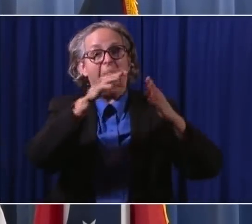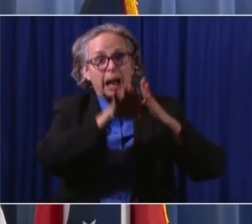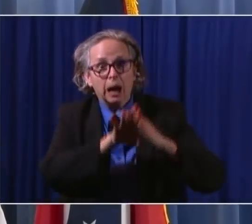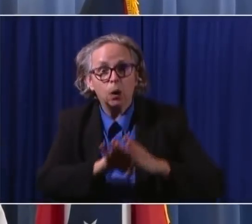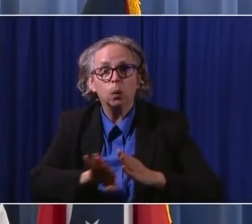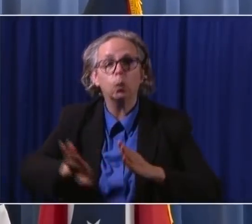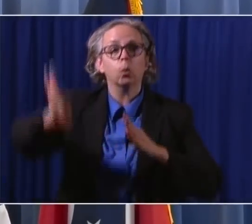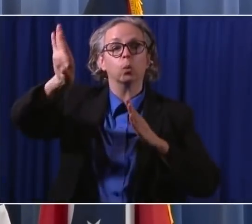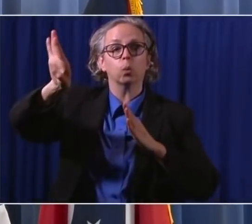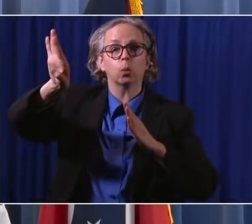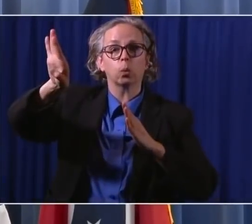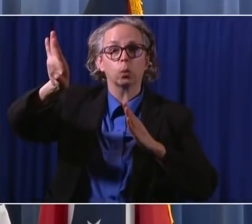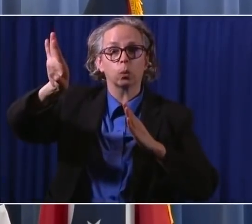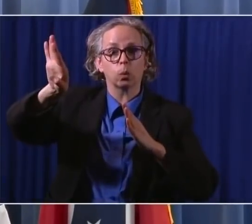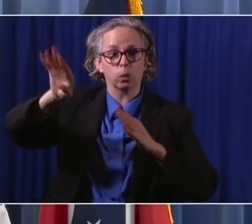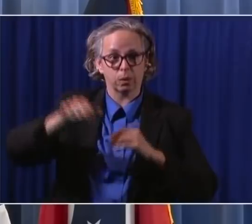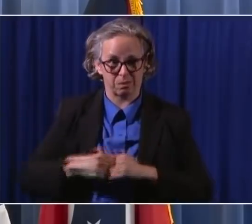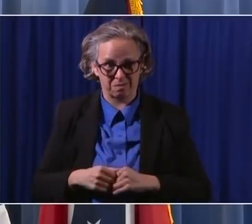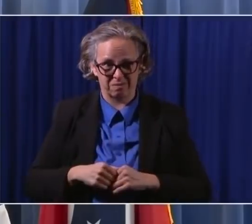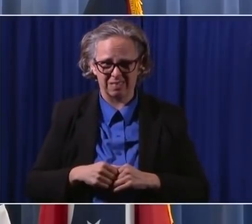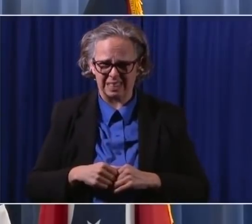NUMBERS IS THEY ARE ALL STILL